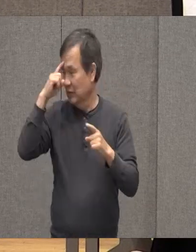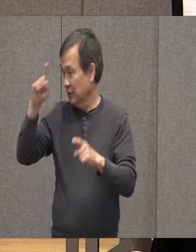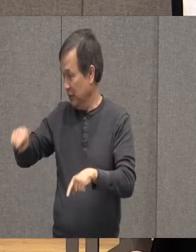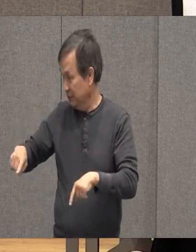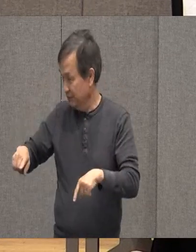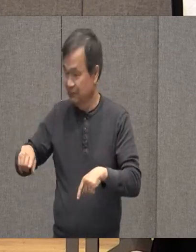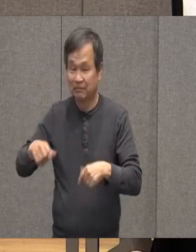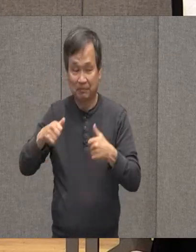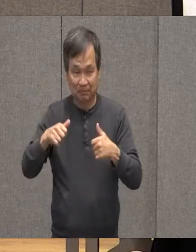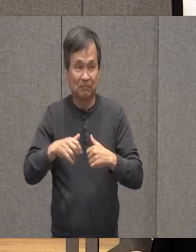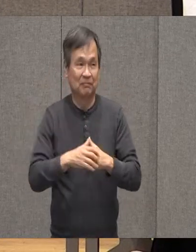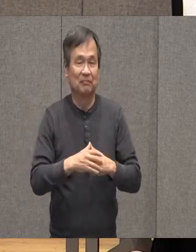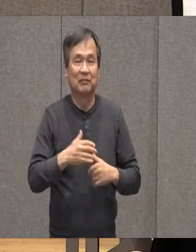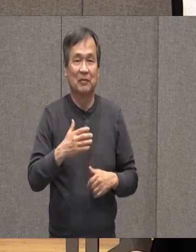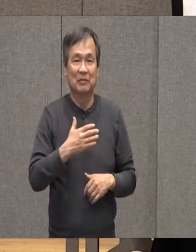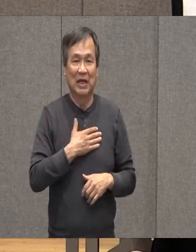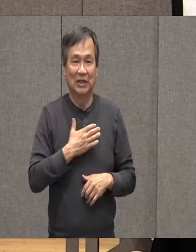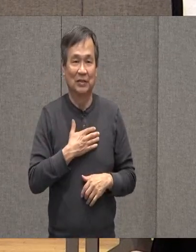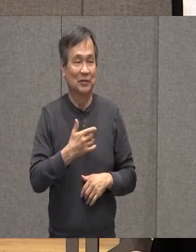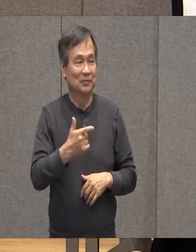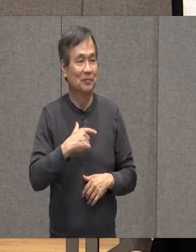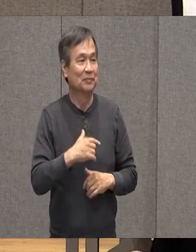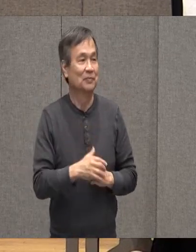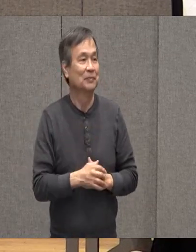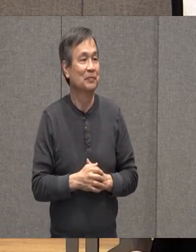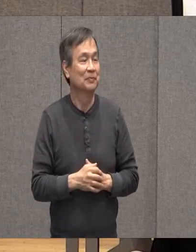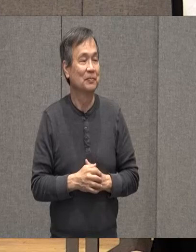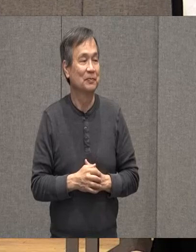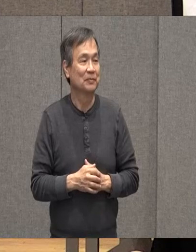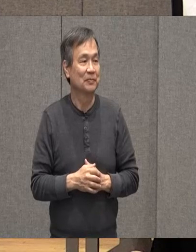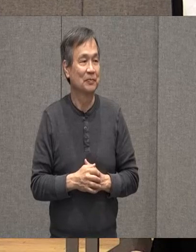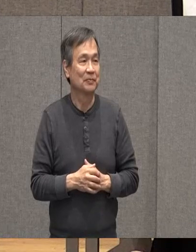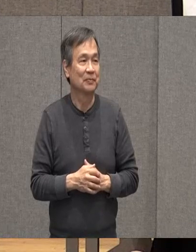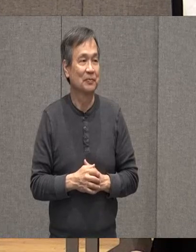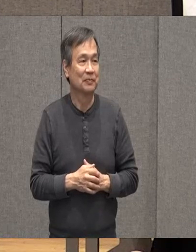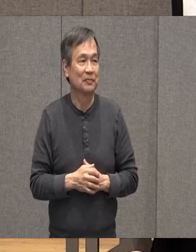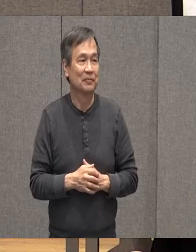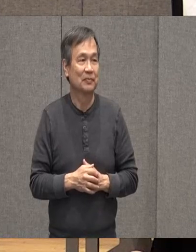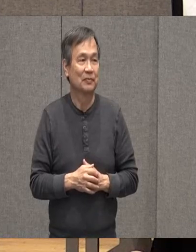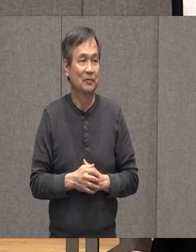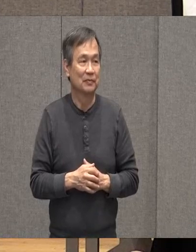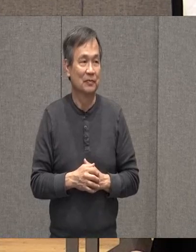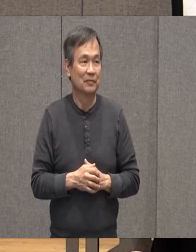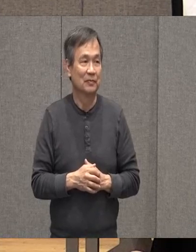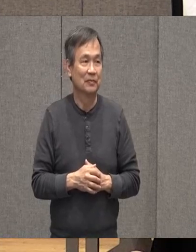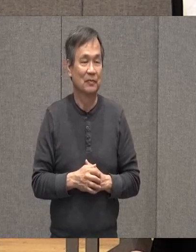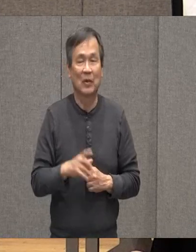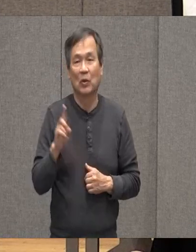[Miss Sears] Okay. [Miss Karnas] Okay my turn let's see. I got a one again.